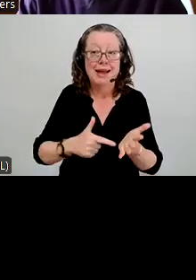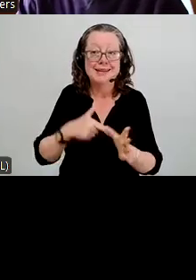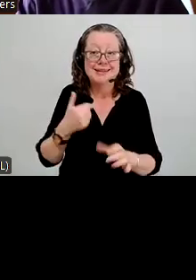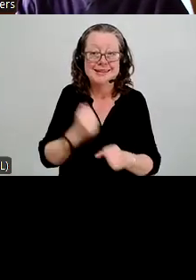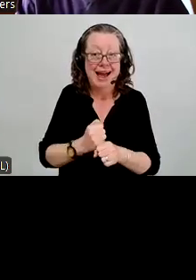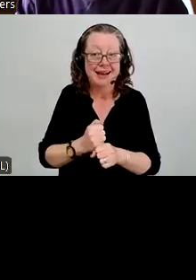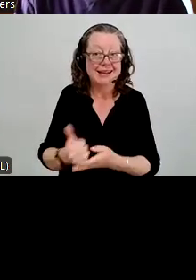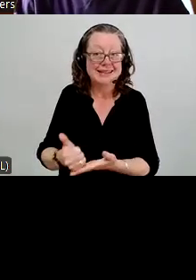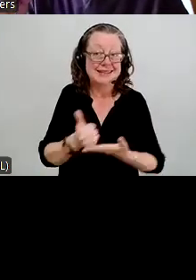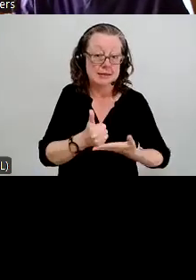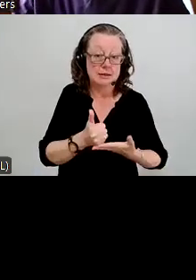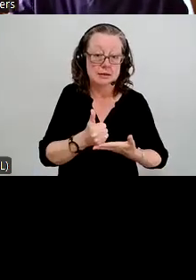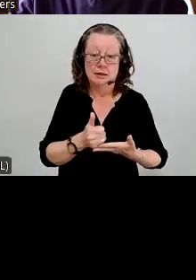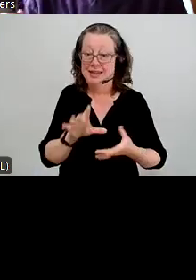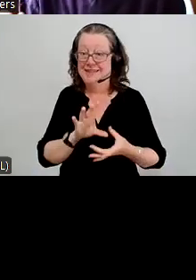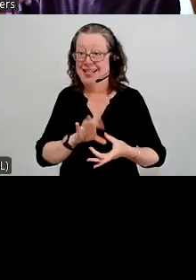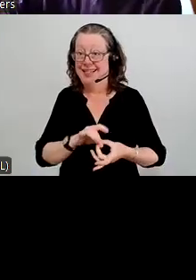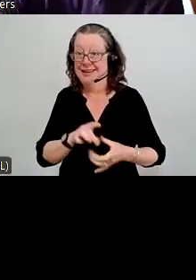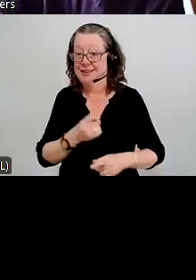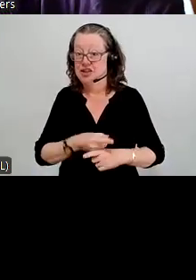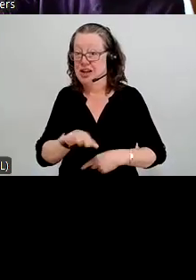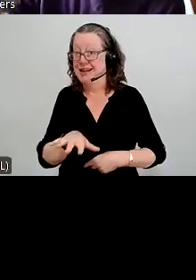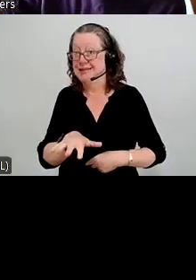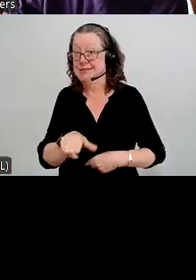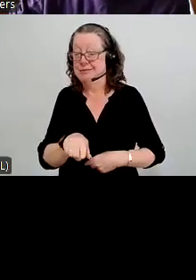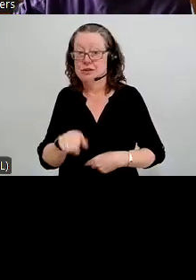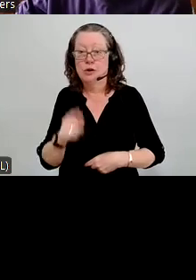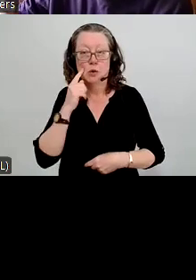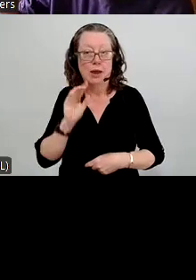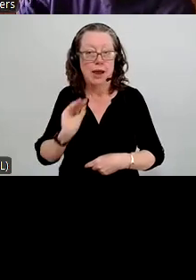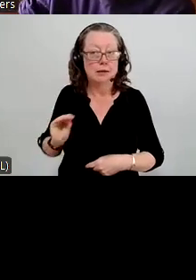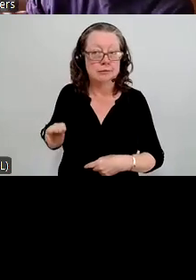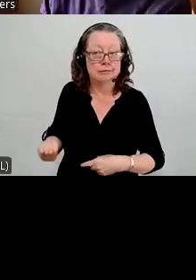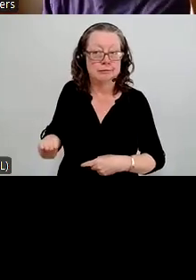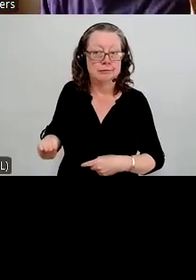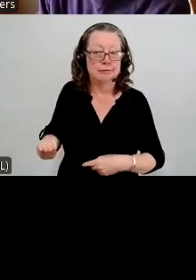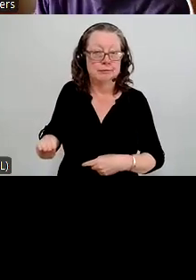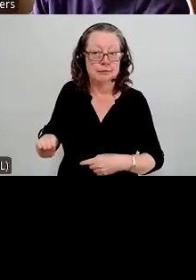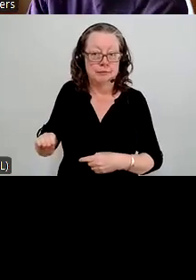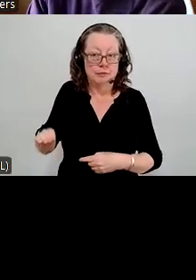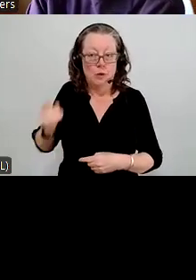Adam has got a link in the chat. If you want to add that, you can add it to your Chrome browser.